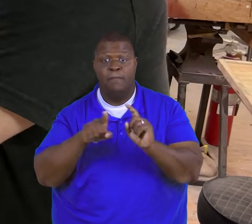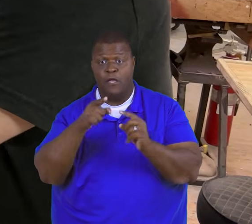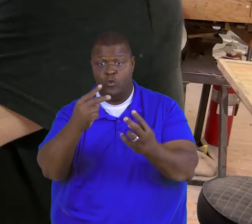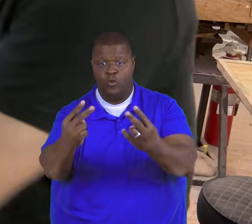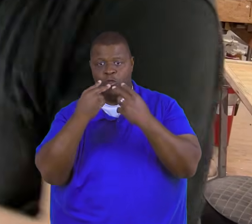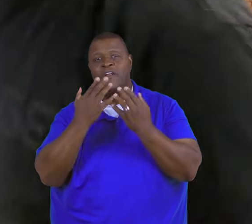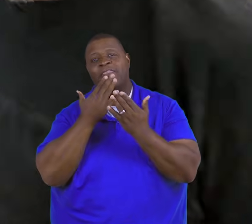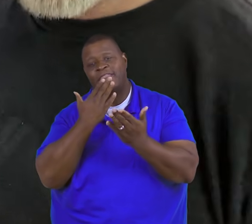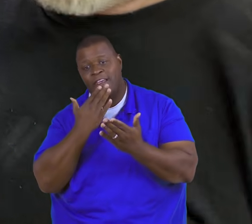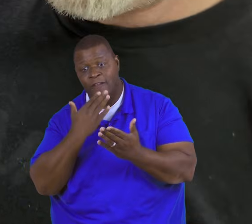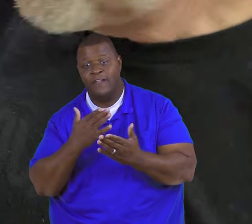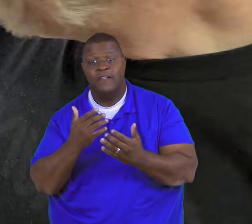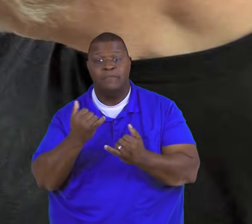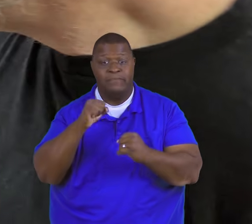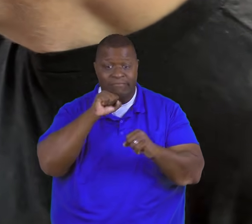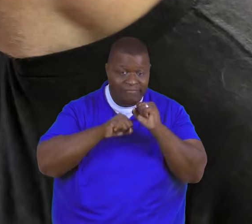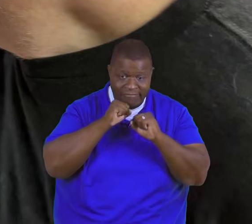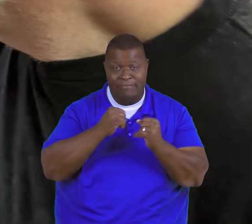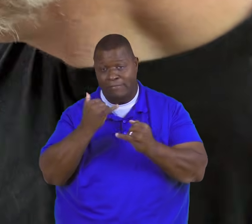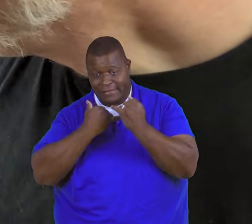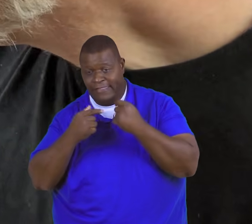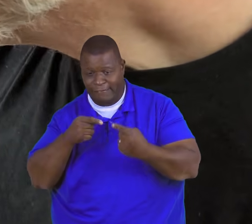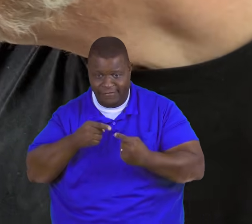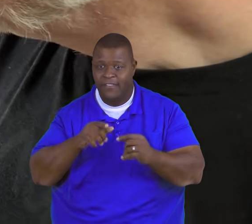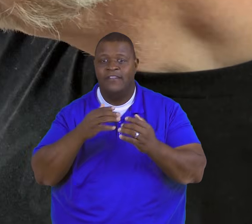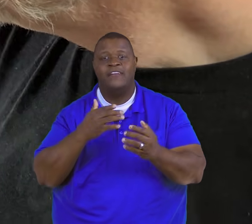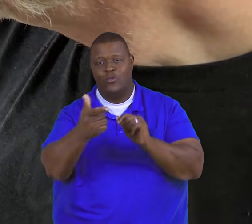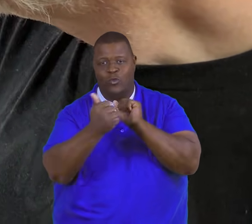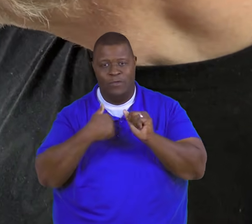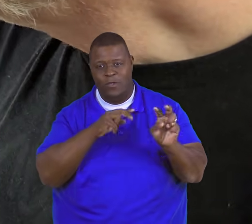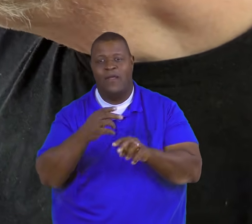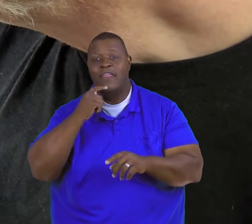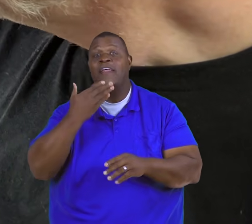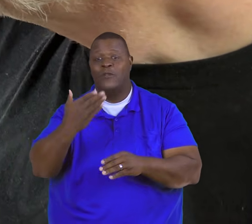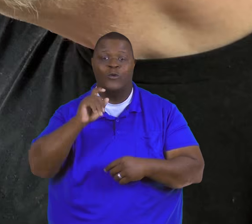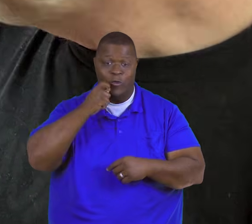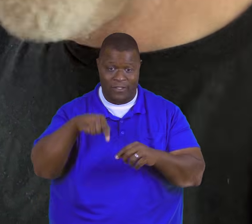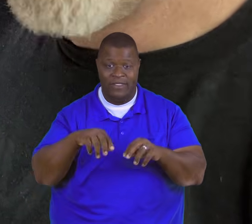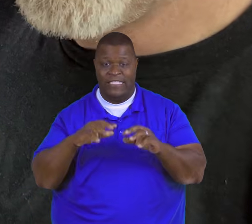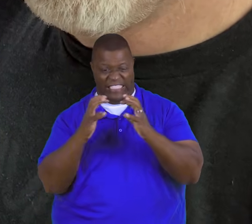Or shall I say misadventure? Holy cow, this fractal vise is the coolest thing ever.